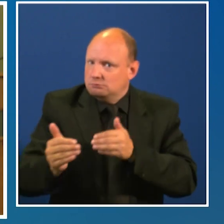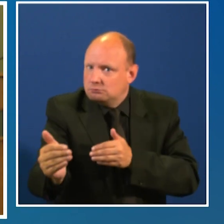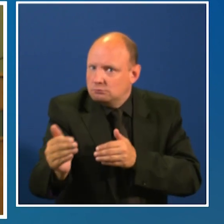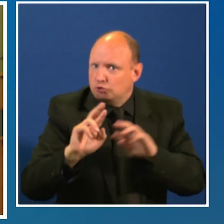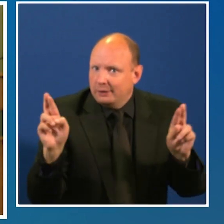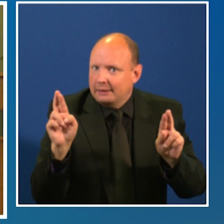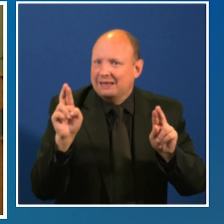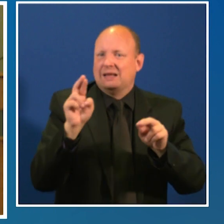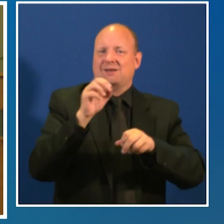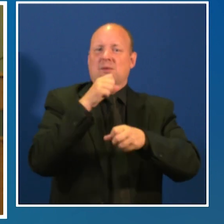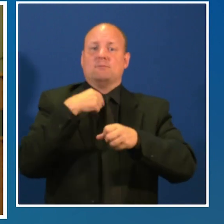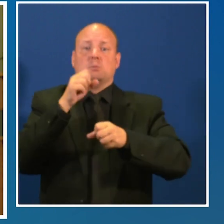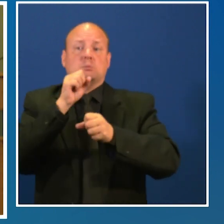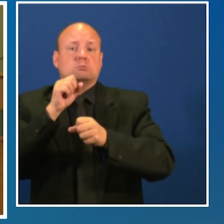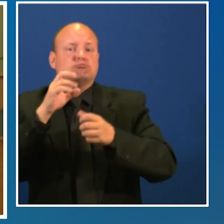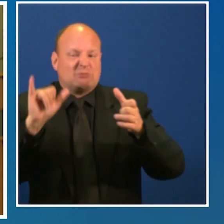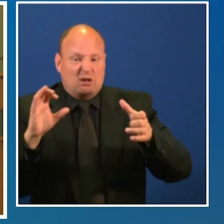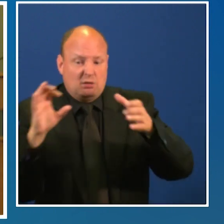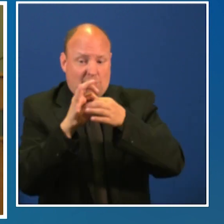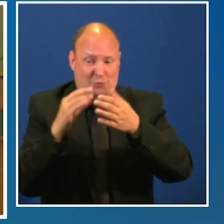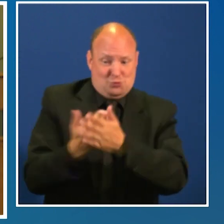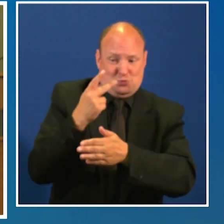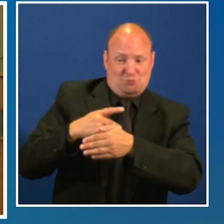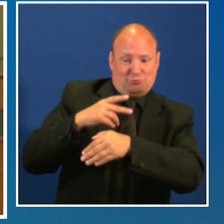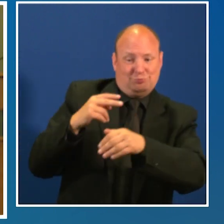Governor Inslee has also announced a final extension of